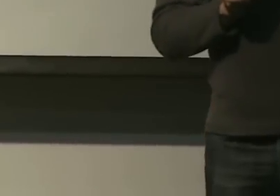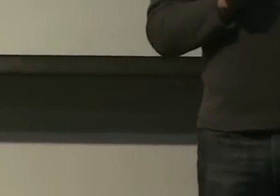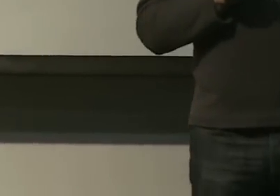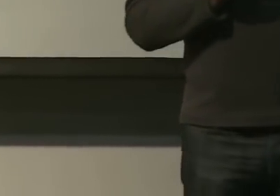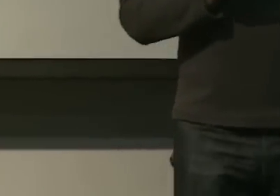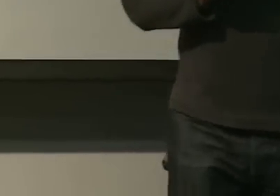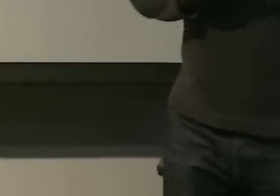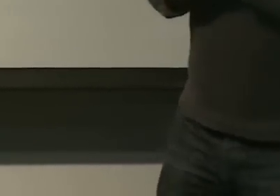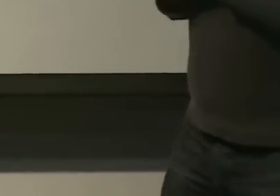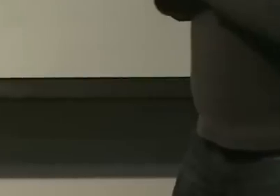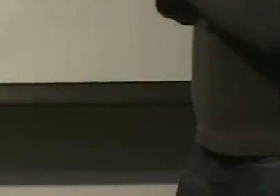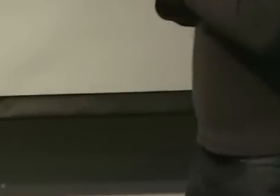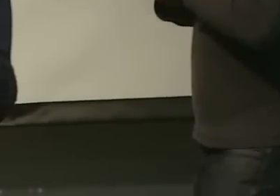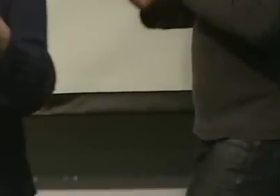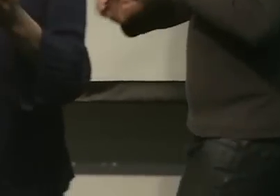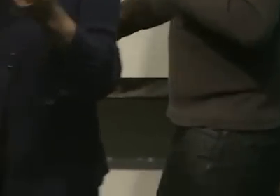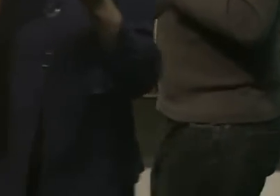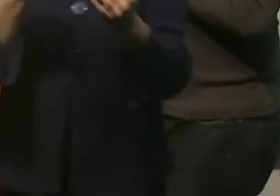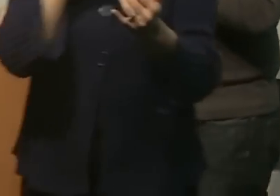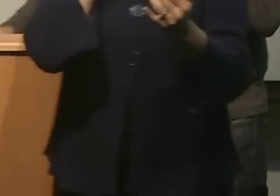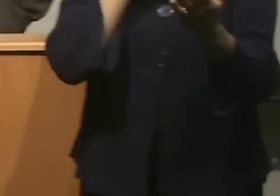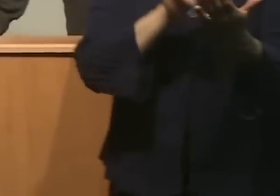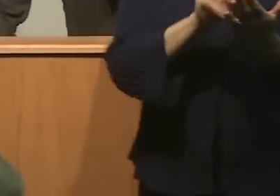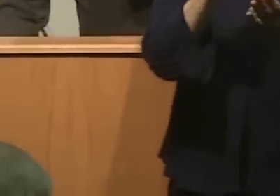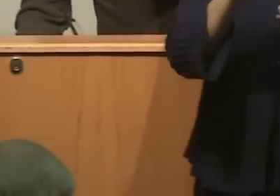And so pencils work.